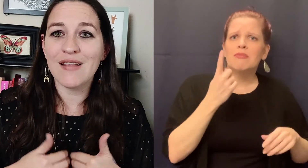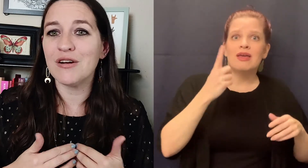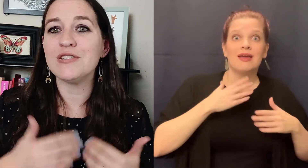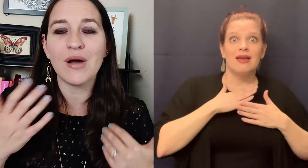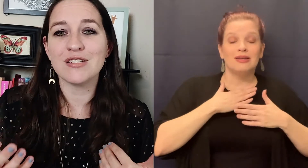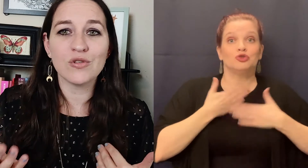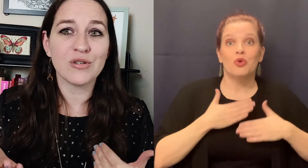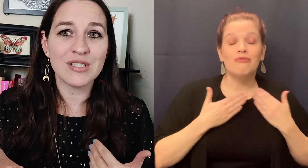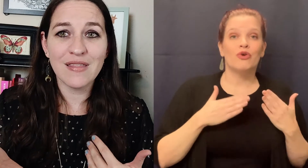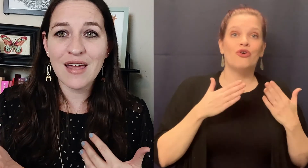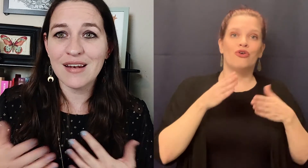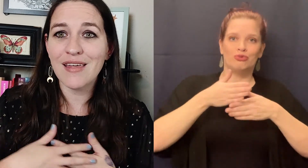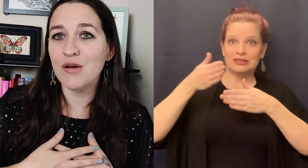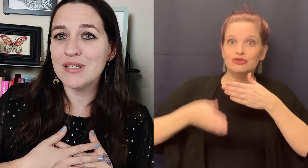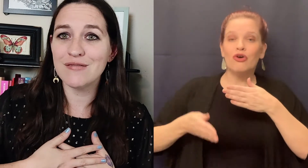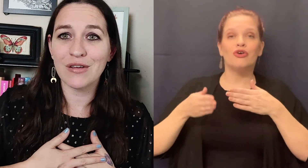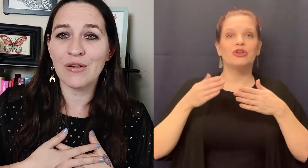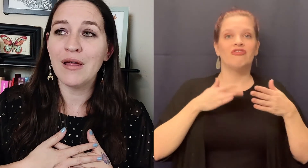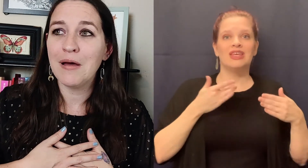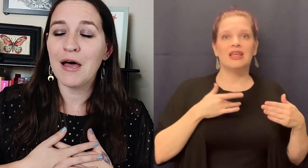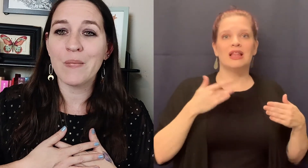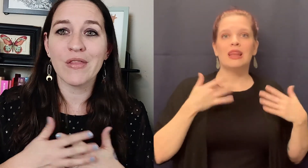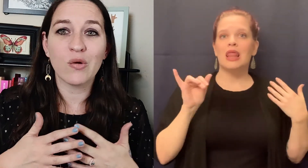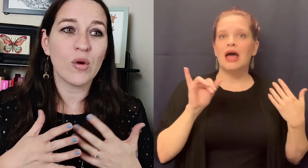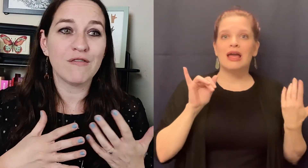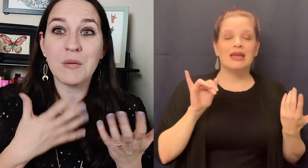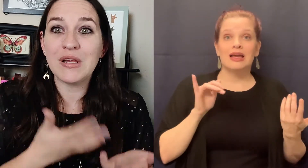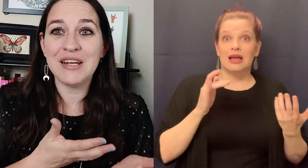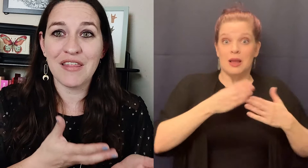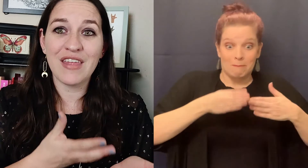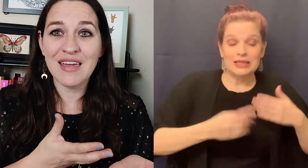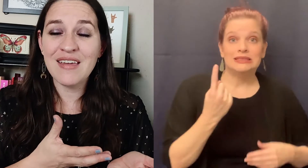and that also has a result in the end that helps us feel like we've completed the thing.